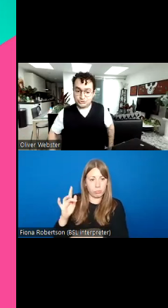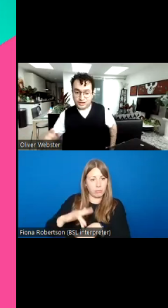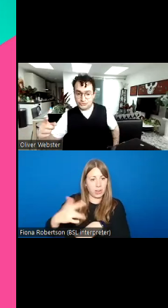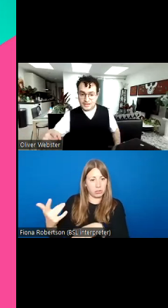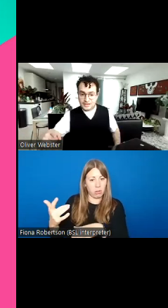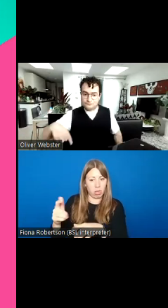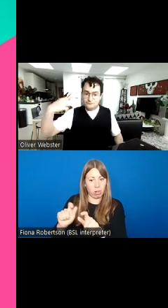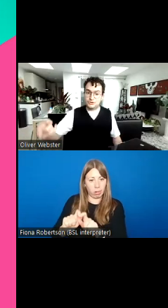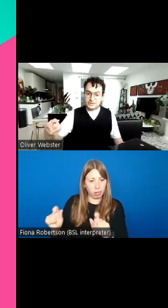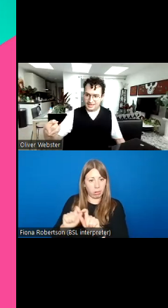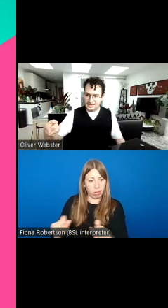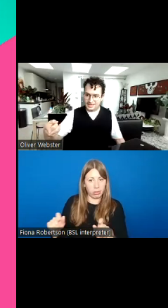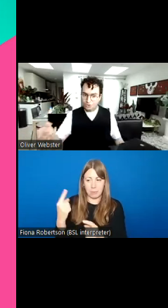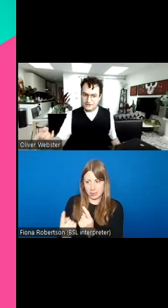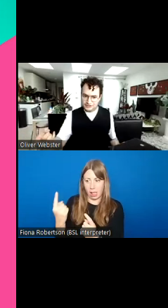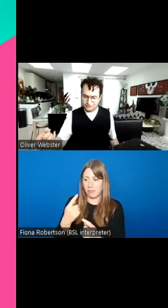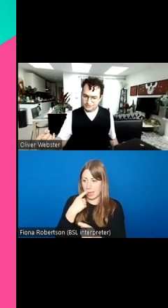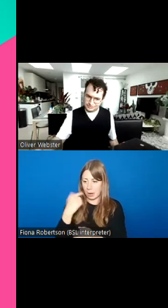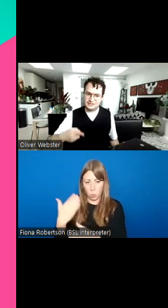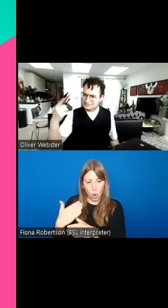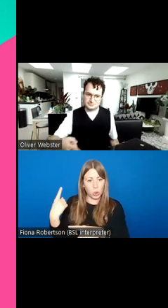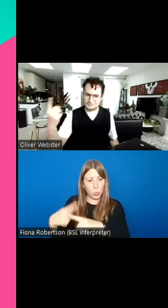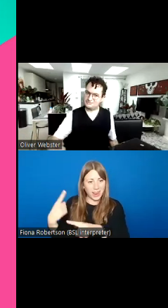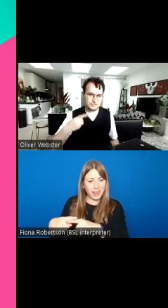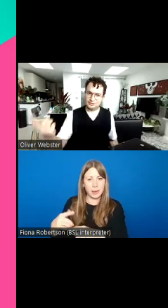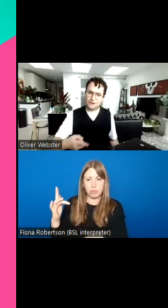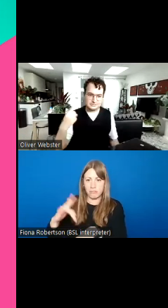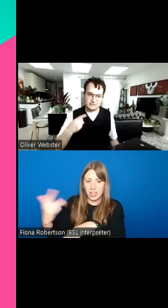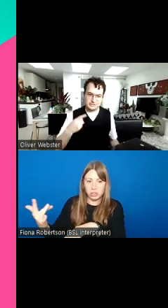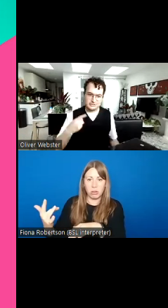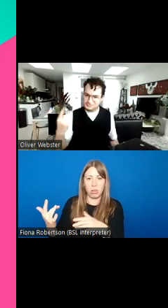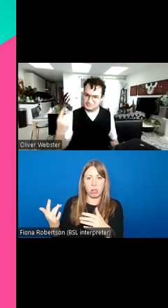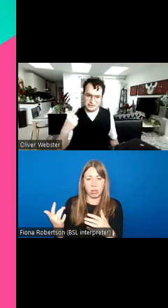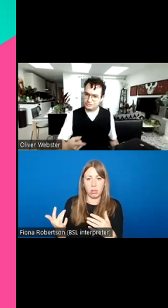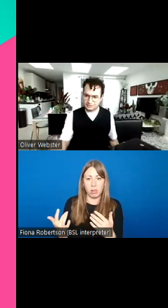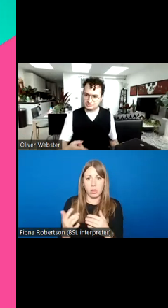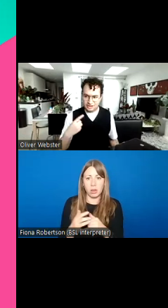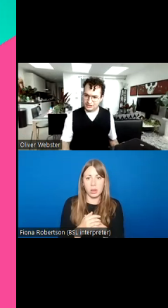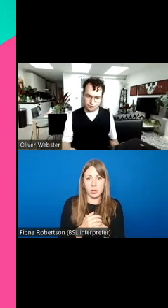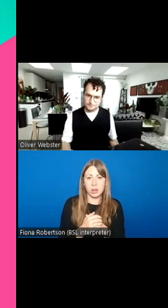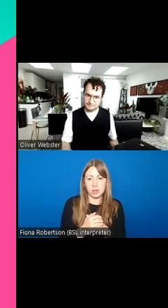Also, if you're then reviewing that long video, it's two hours every time to make sure the subtitles are accurate.